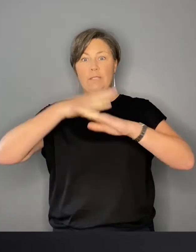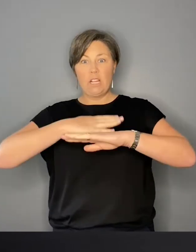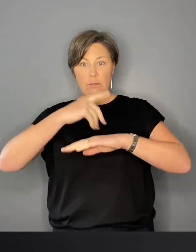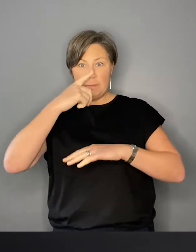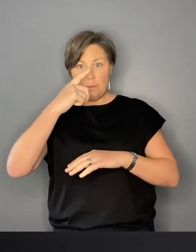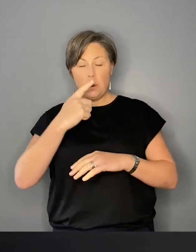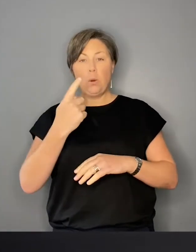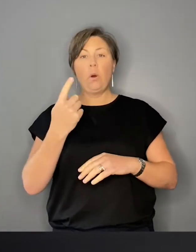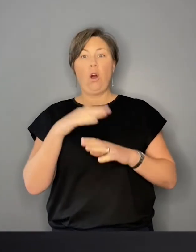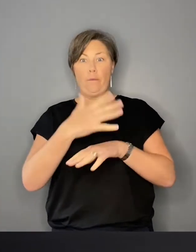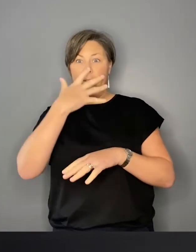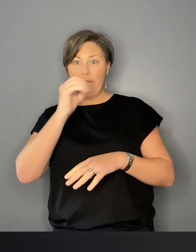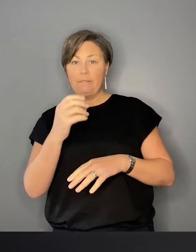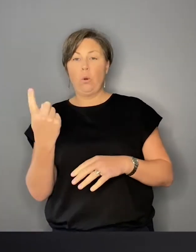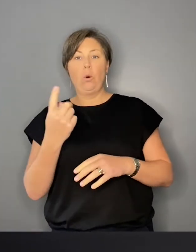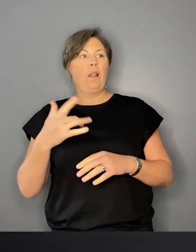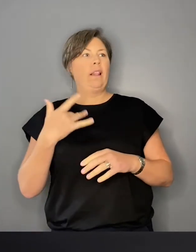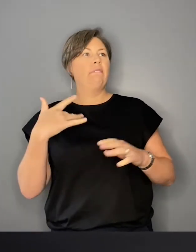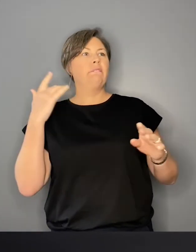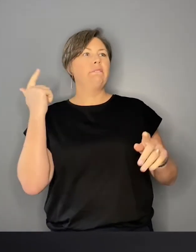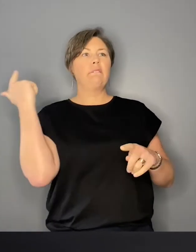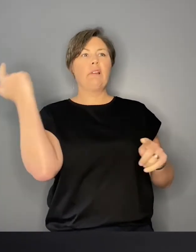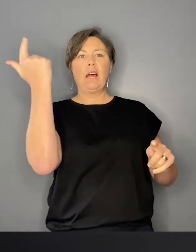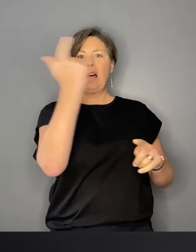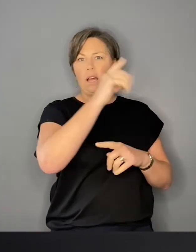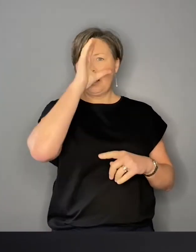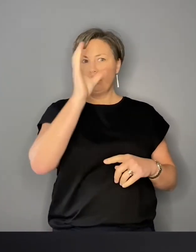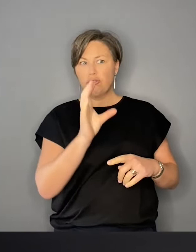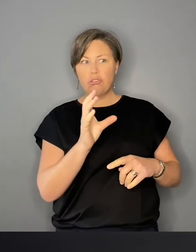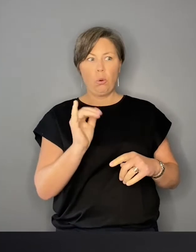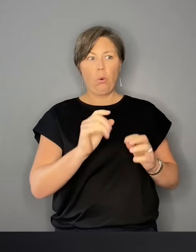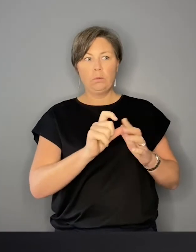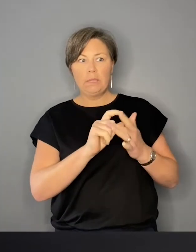and for people living in remote or regional locations or supported accommodation with a disability